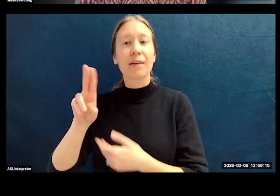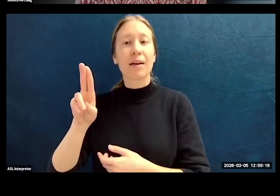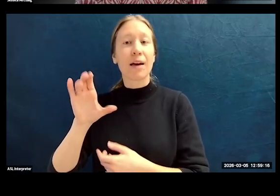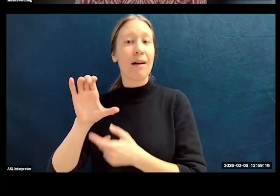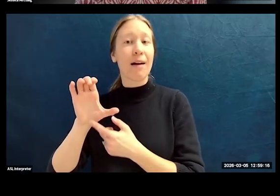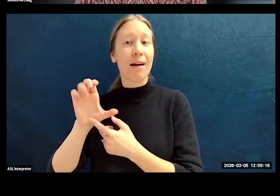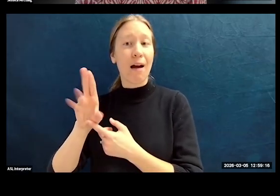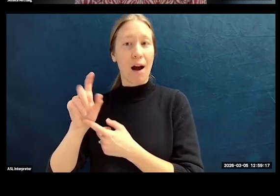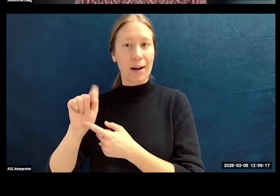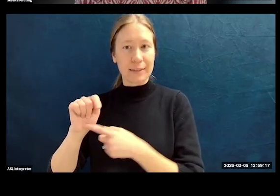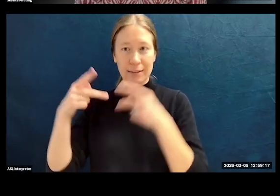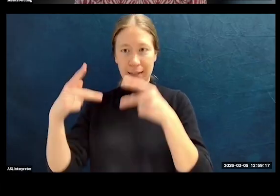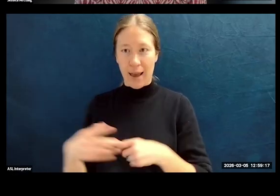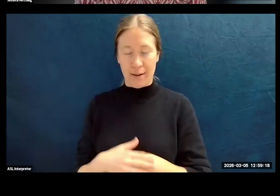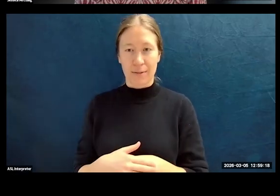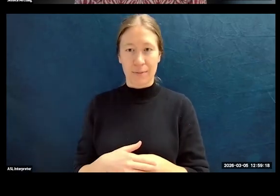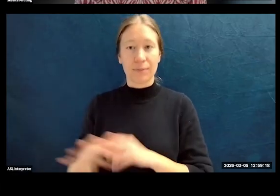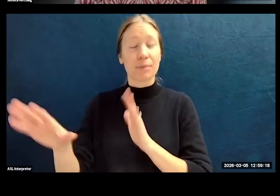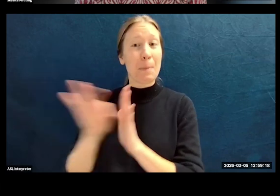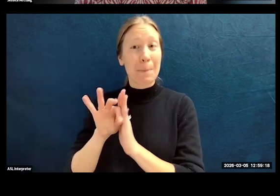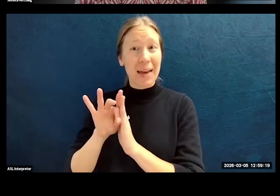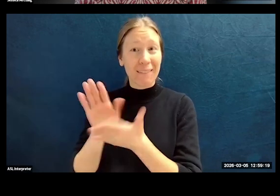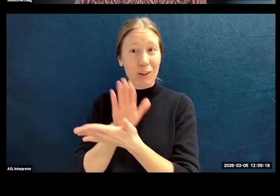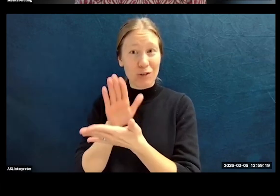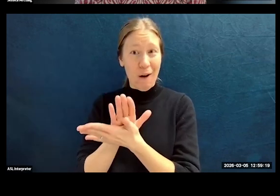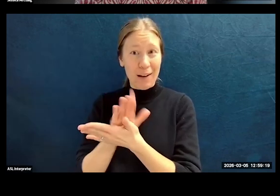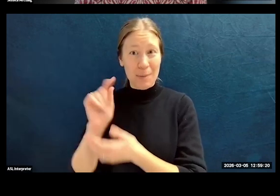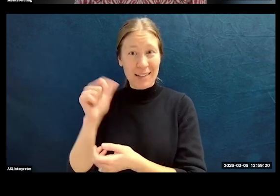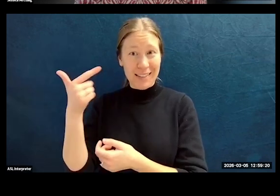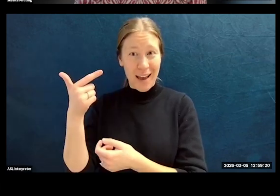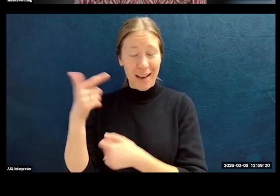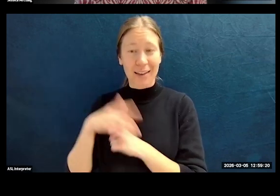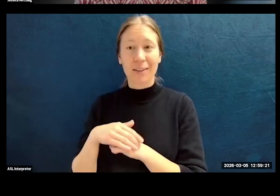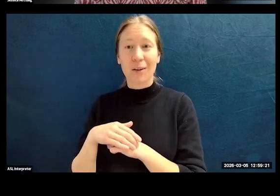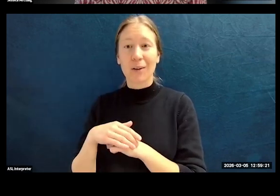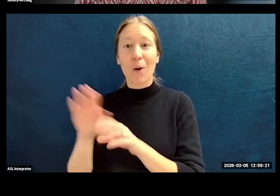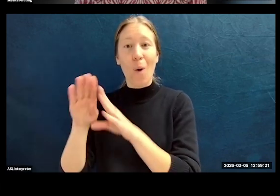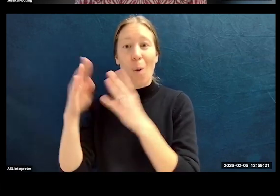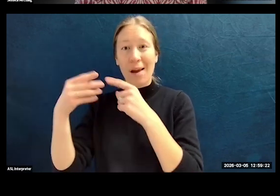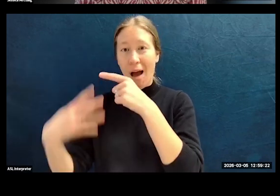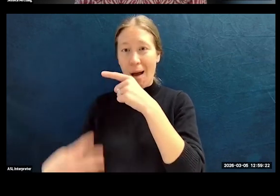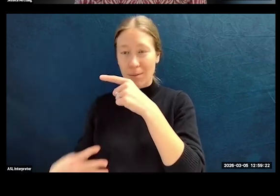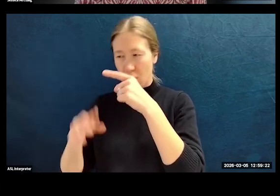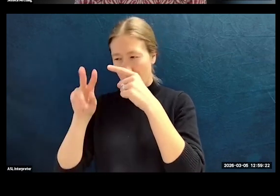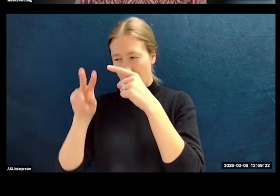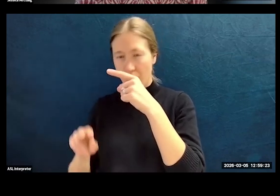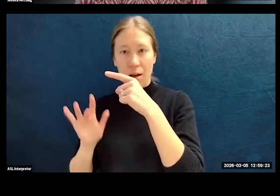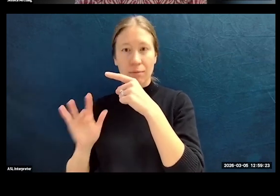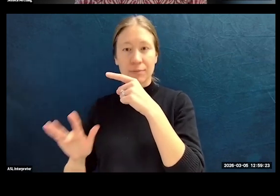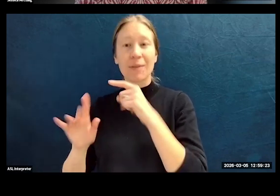select the document tag and then open up the options menu and scroll down to Paste Child.